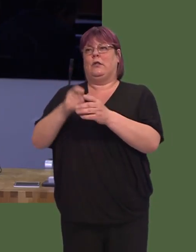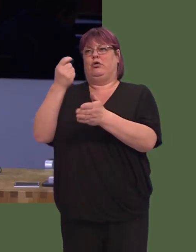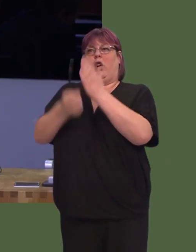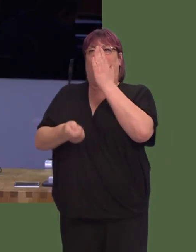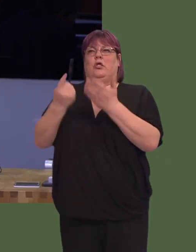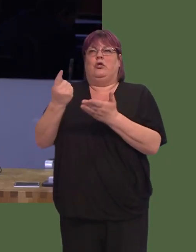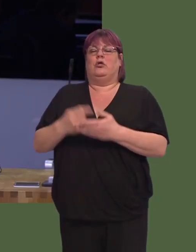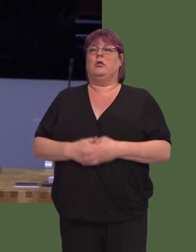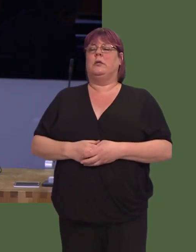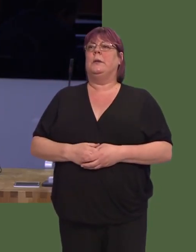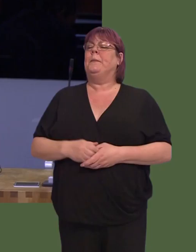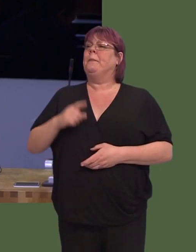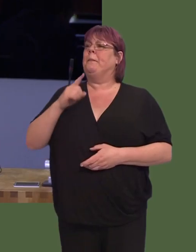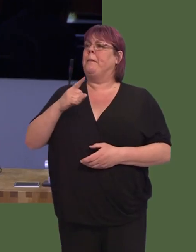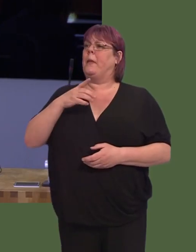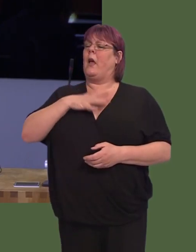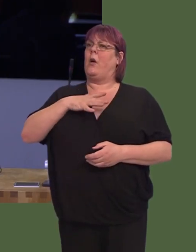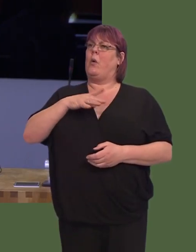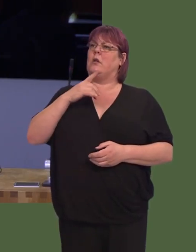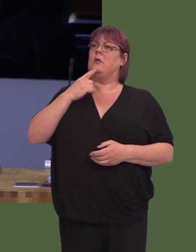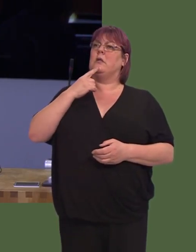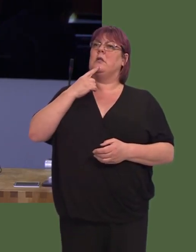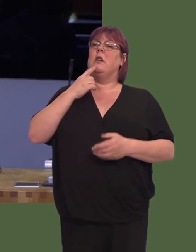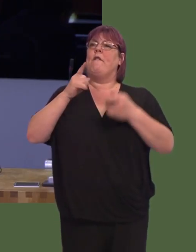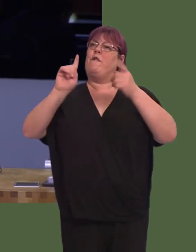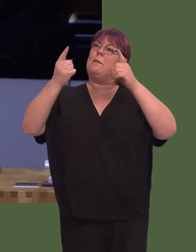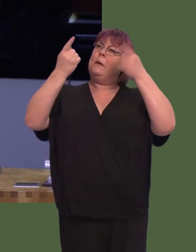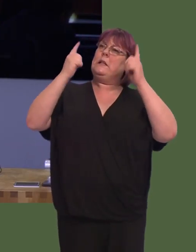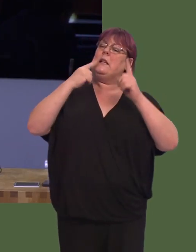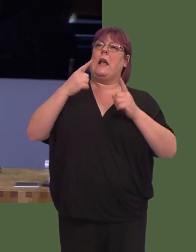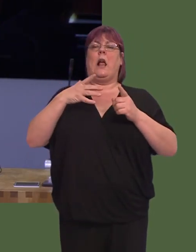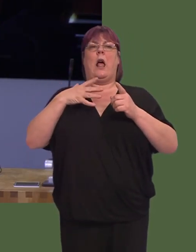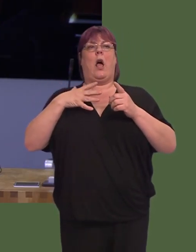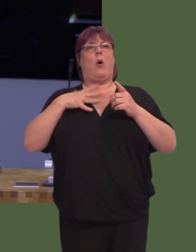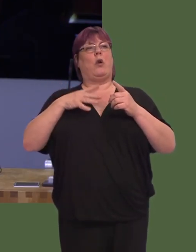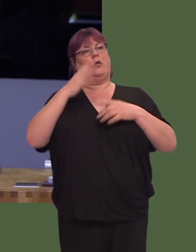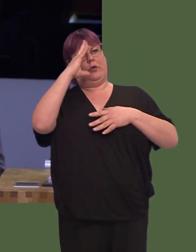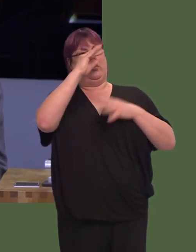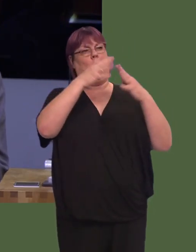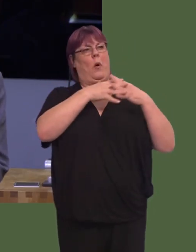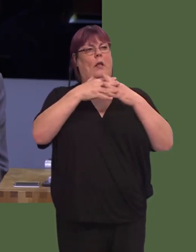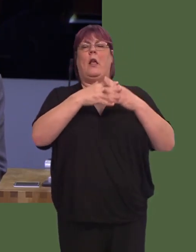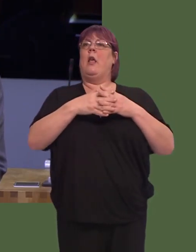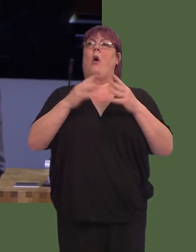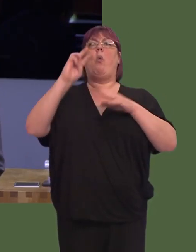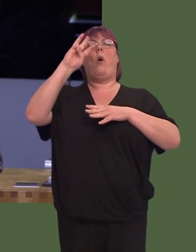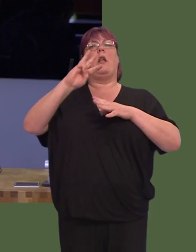'I want to reassure...the United States that Wales remains an outward looking and welcoming country.'